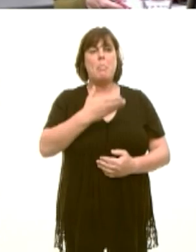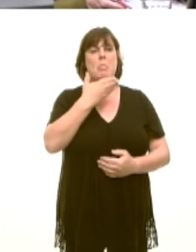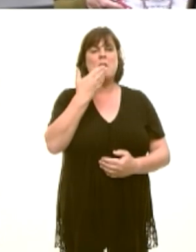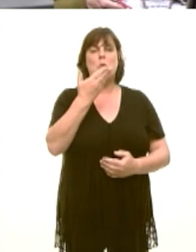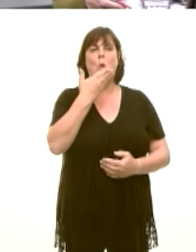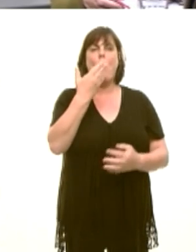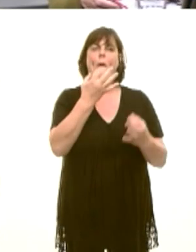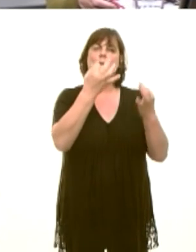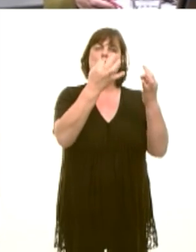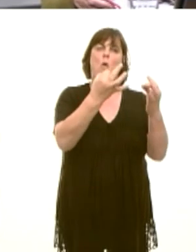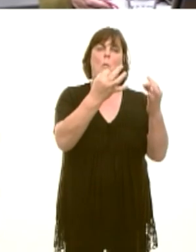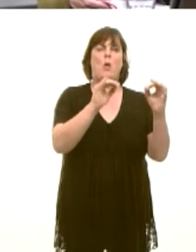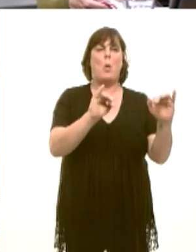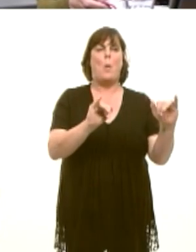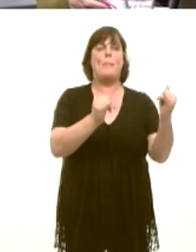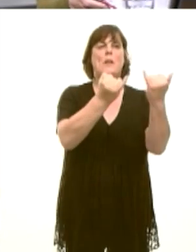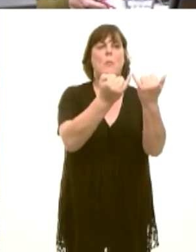is that there is peace there now, more or less, in Northern Ireland. When I went there